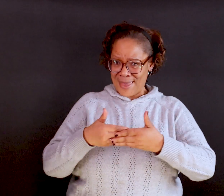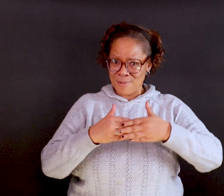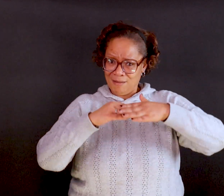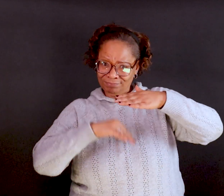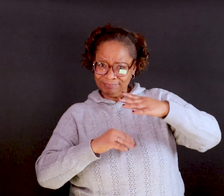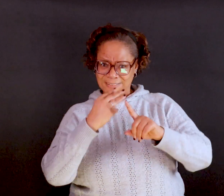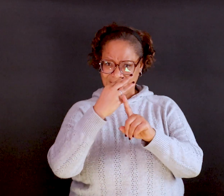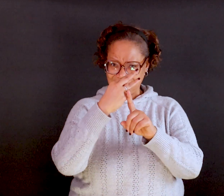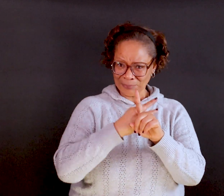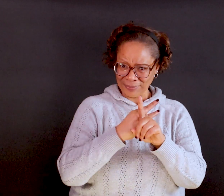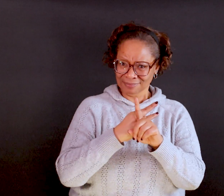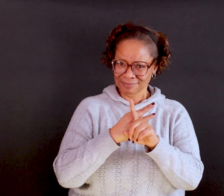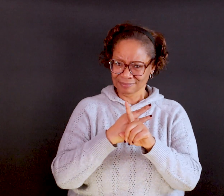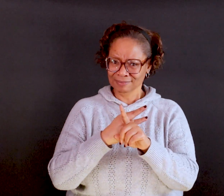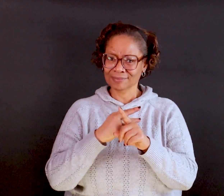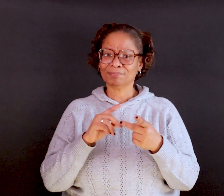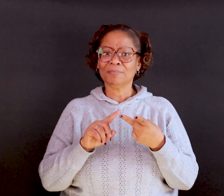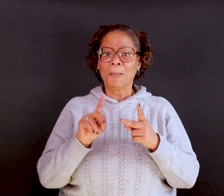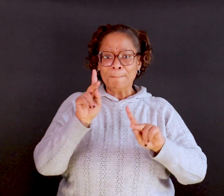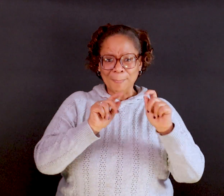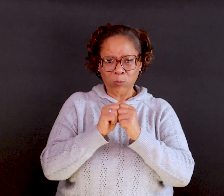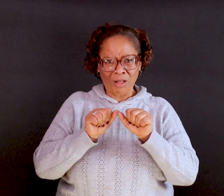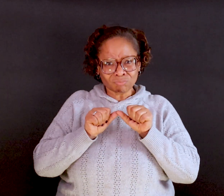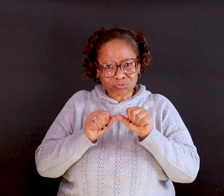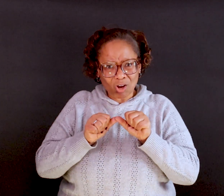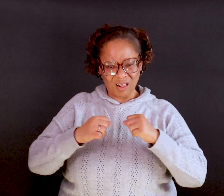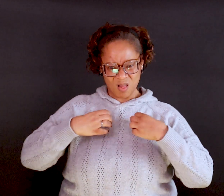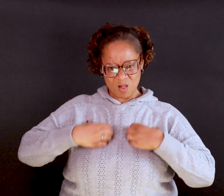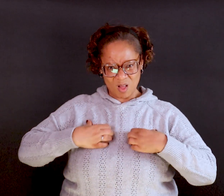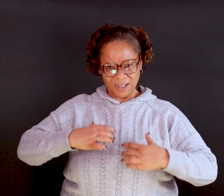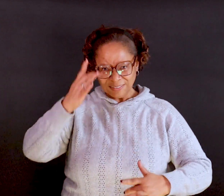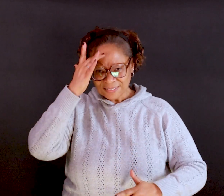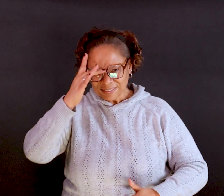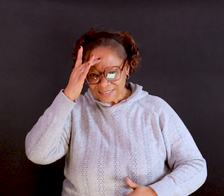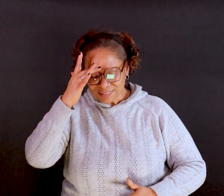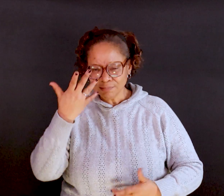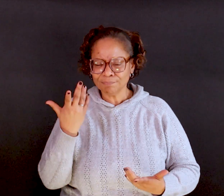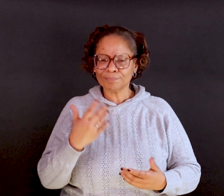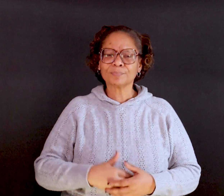Infants younger than six months old.